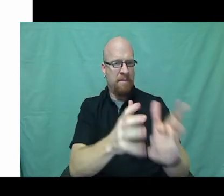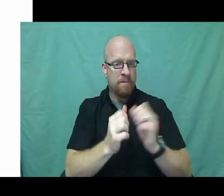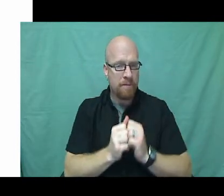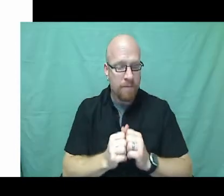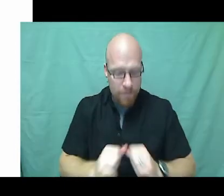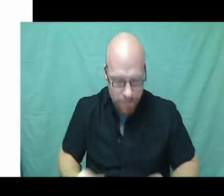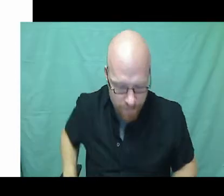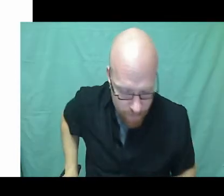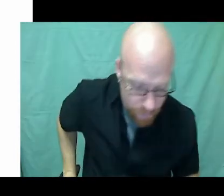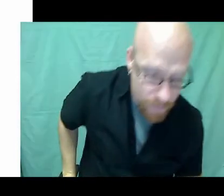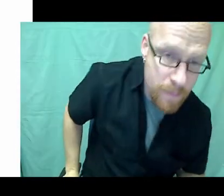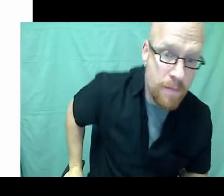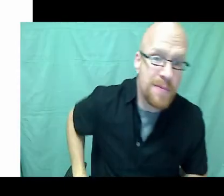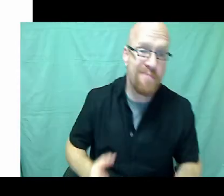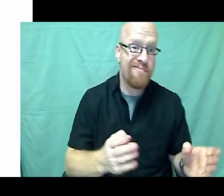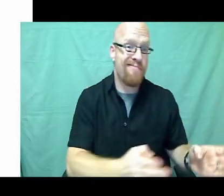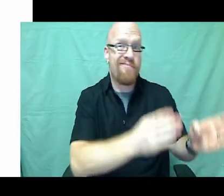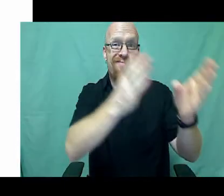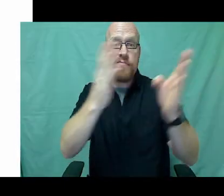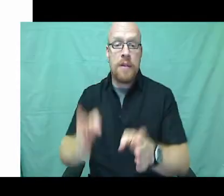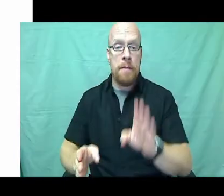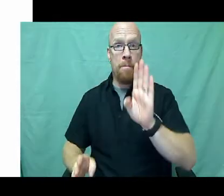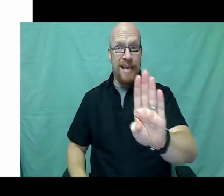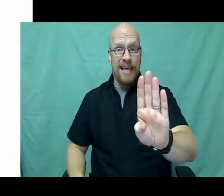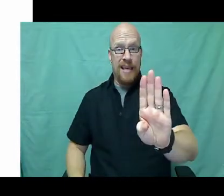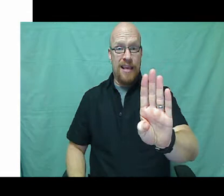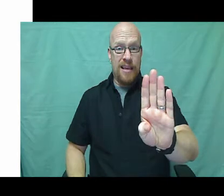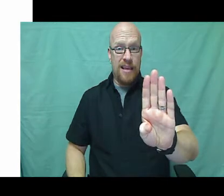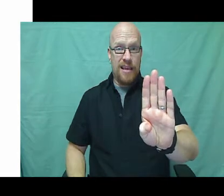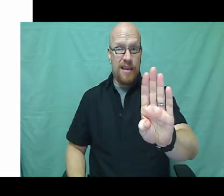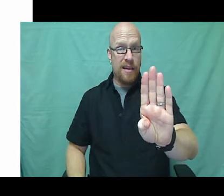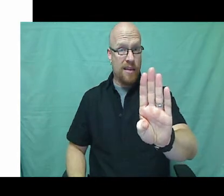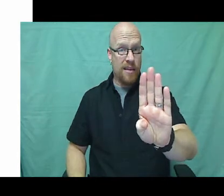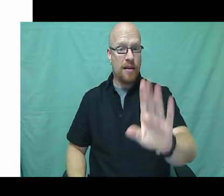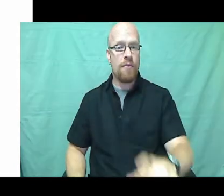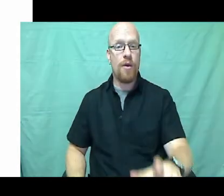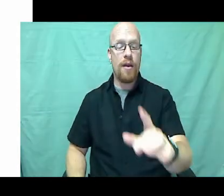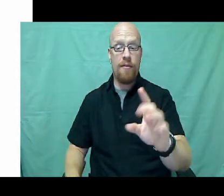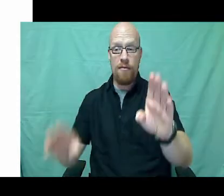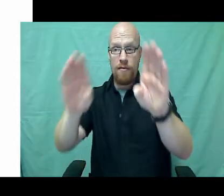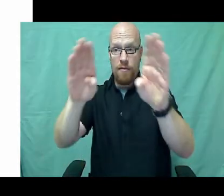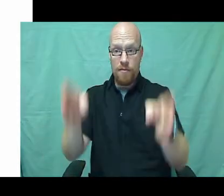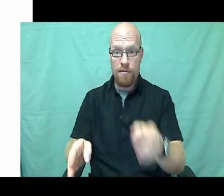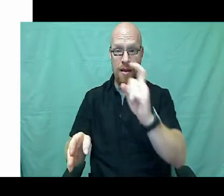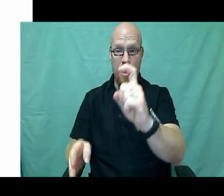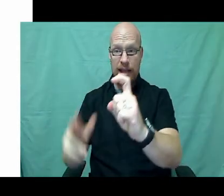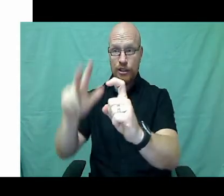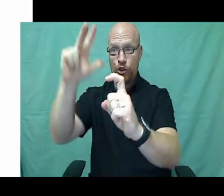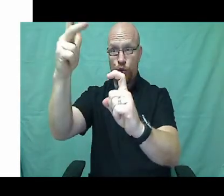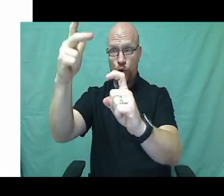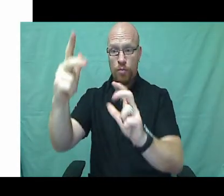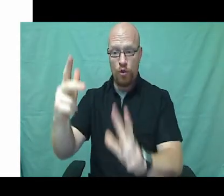All right, now, b, we have -